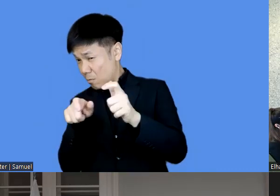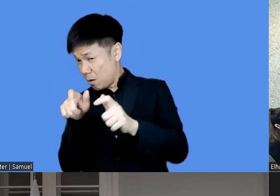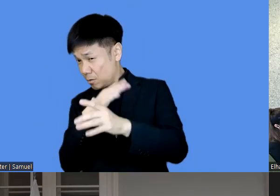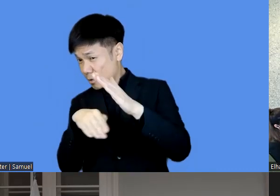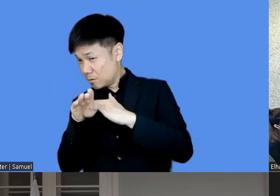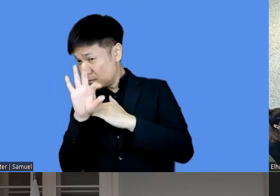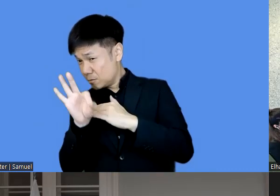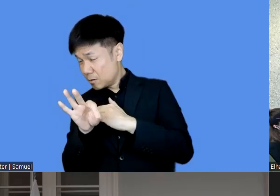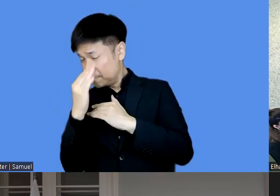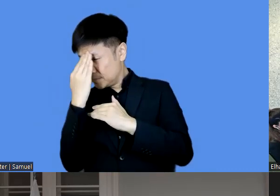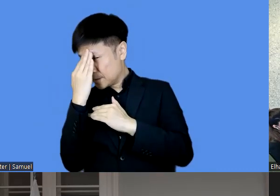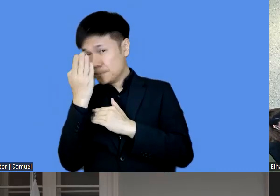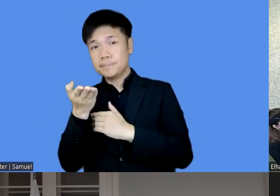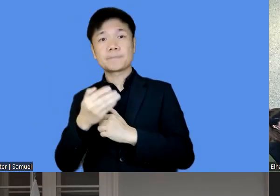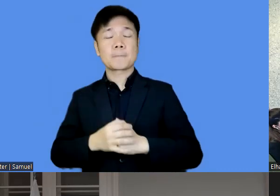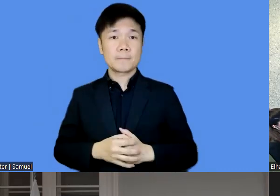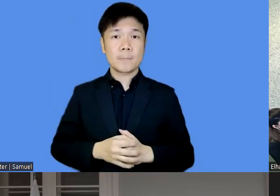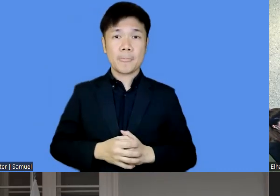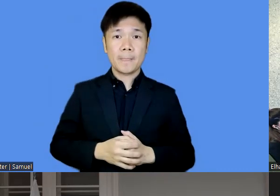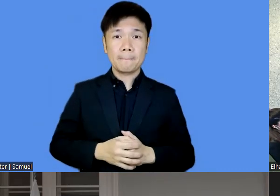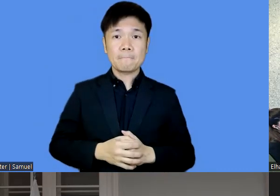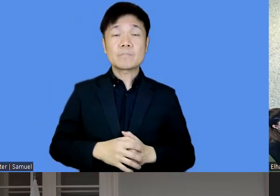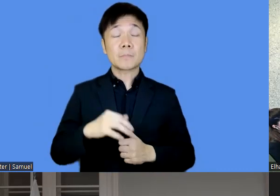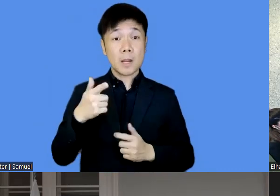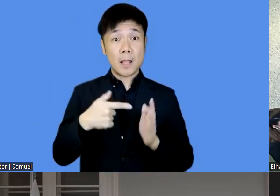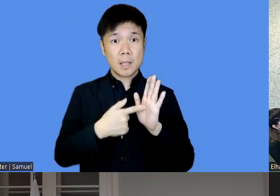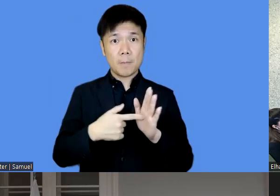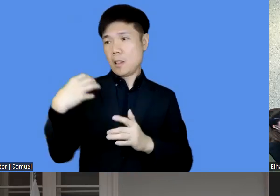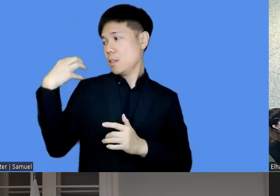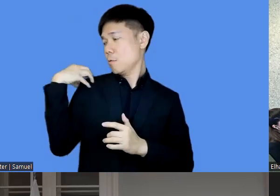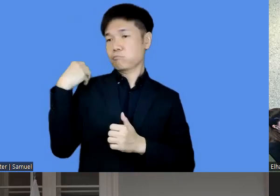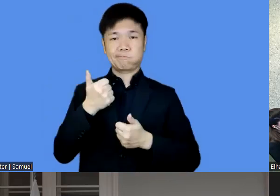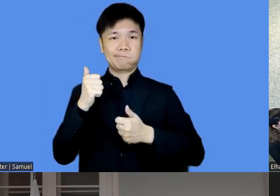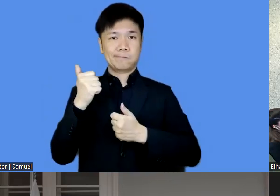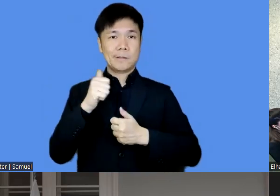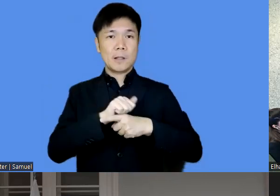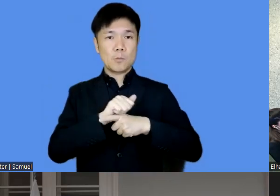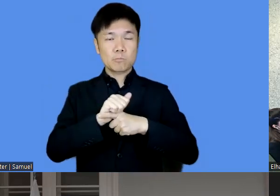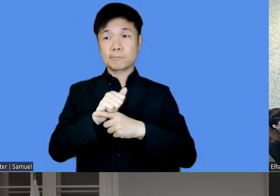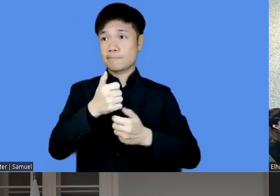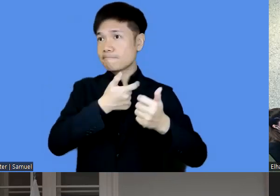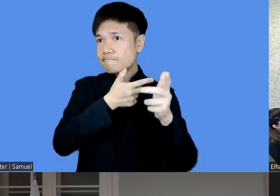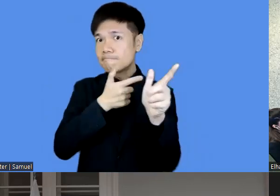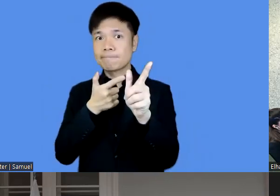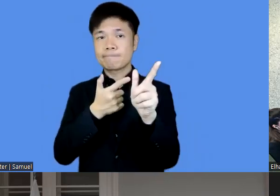idea that when the military conduct training operations, they usually have actors there,